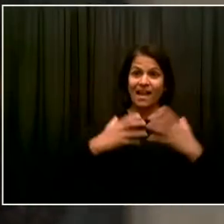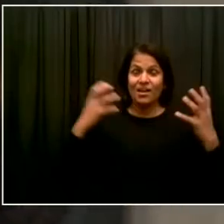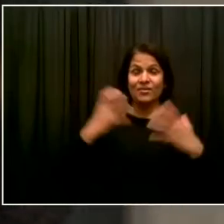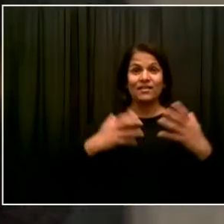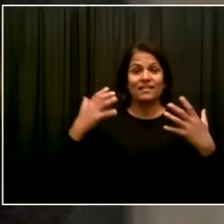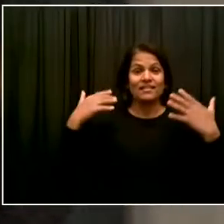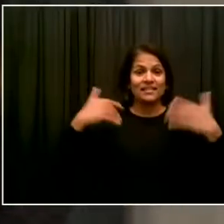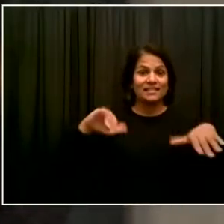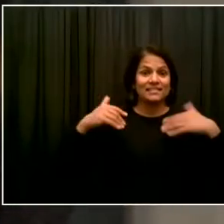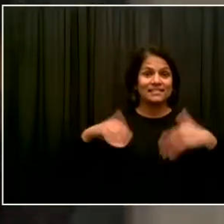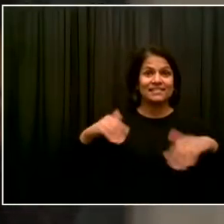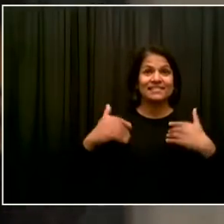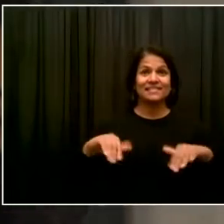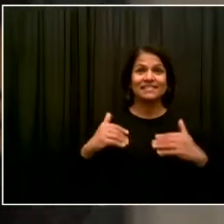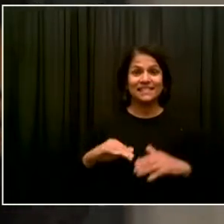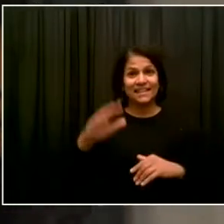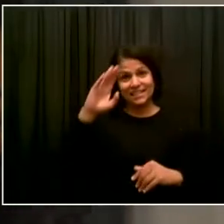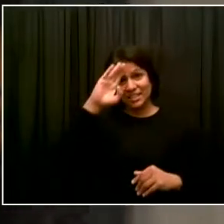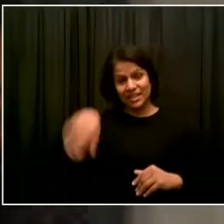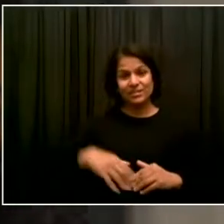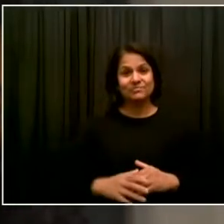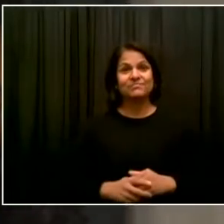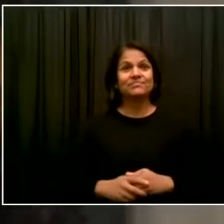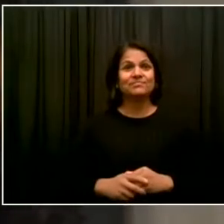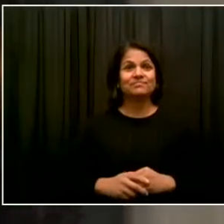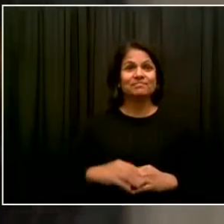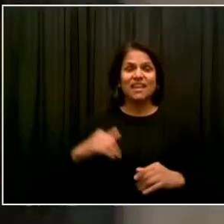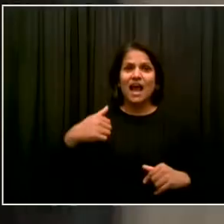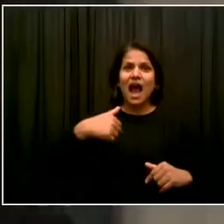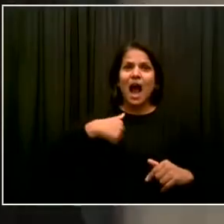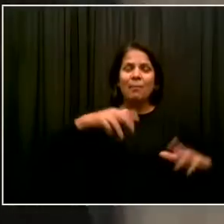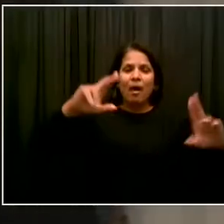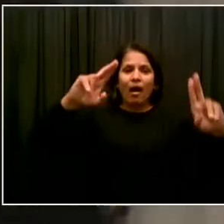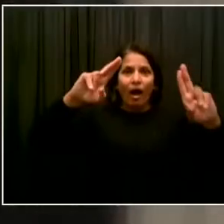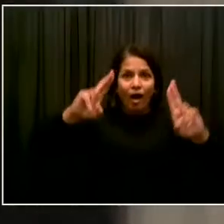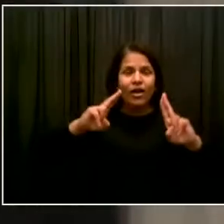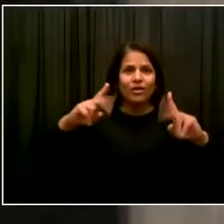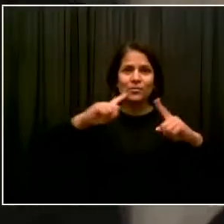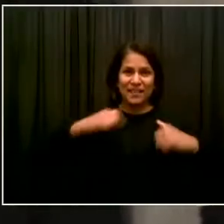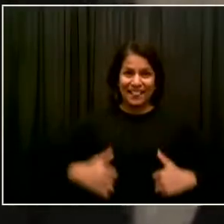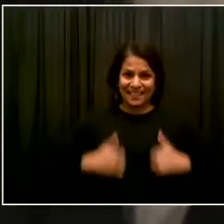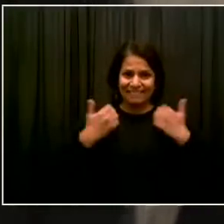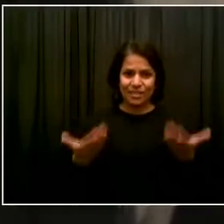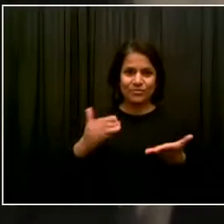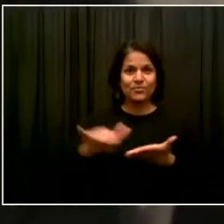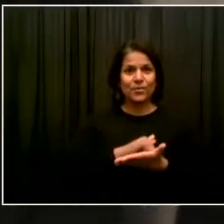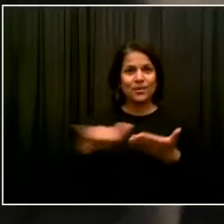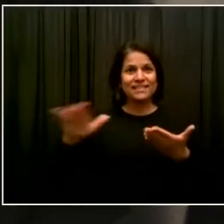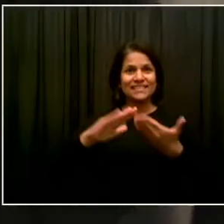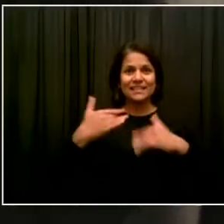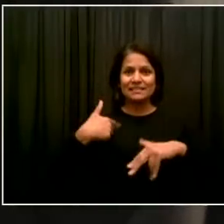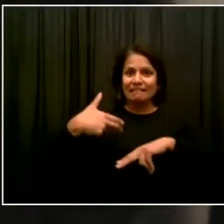YOURS. THERE IS NO CITY ON EARTH IN WHICH I WOULD BE